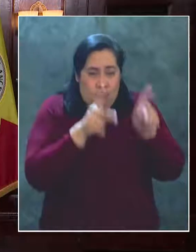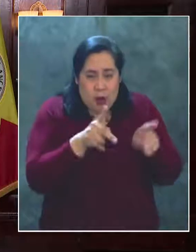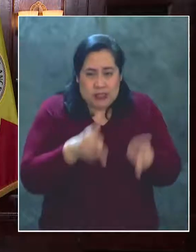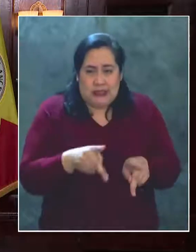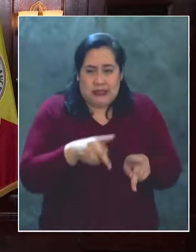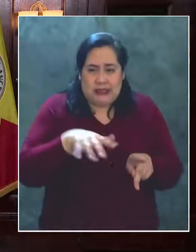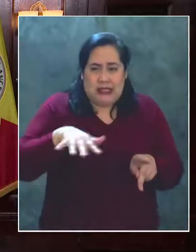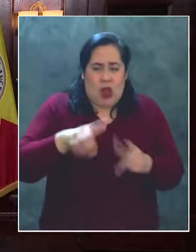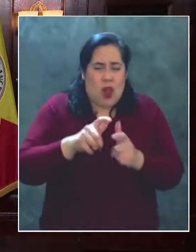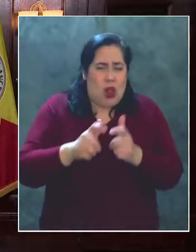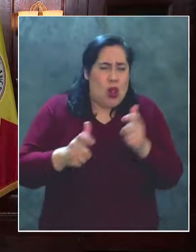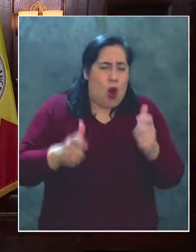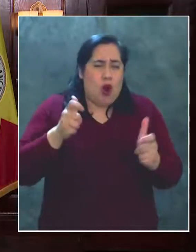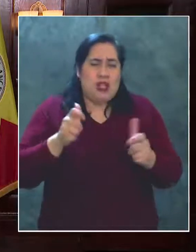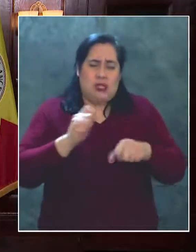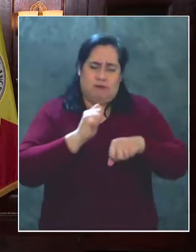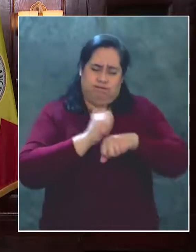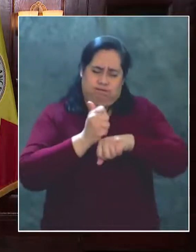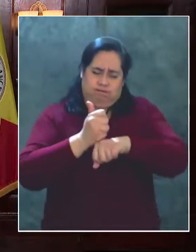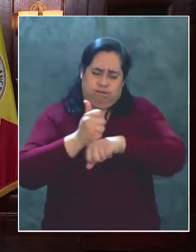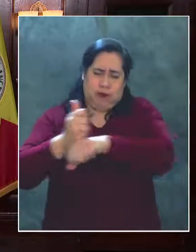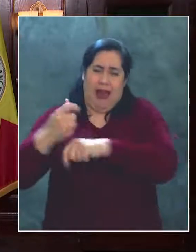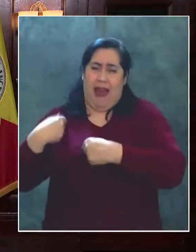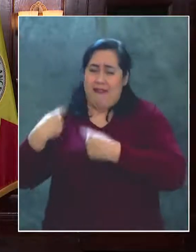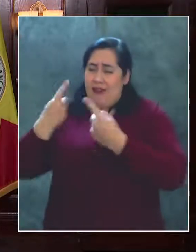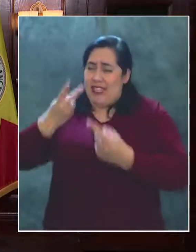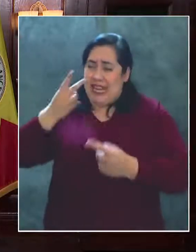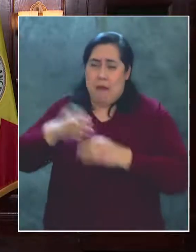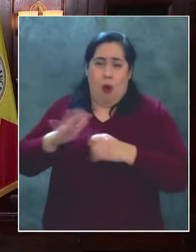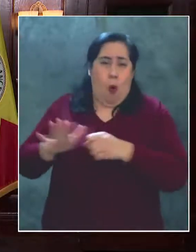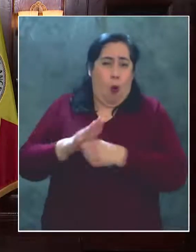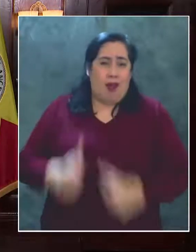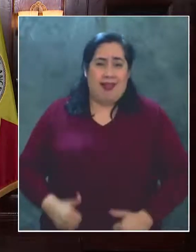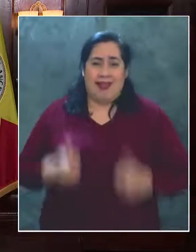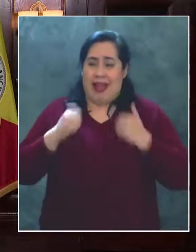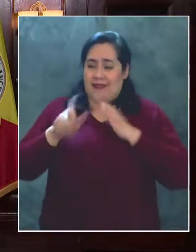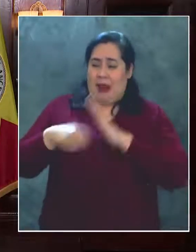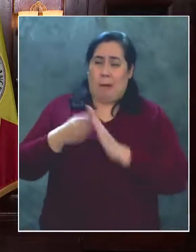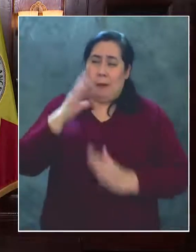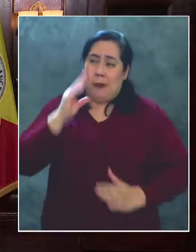AMERICAN IS THE LARGEST UNDERTAKING THAT I'VE SEEN IN MY LIFETIME AS AN AMERICAN.